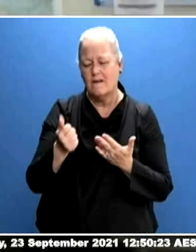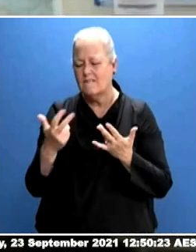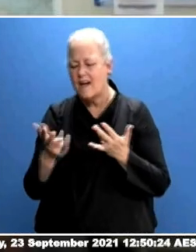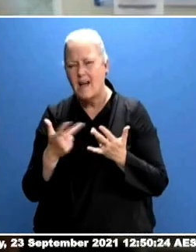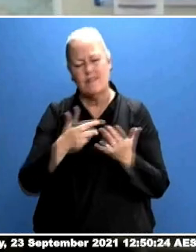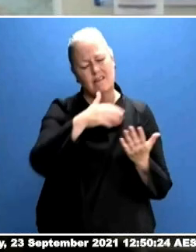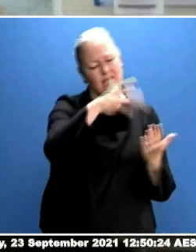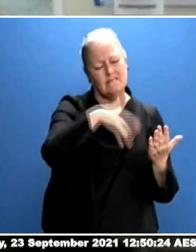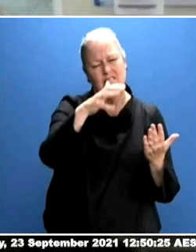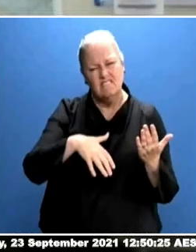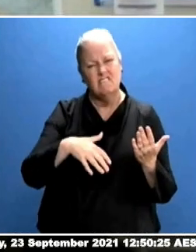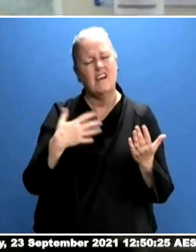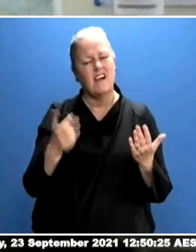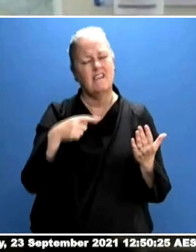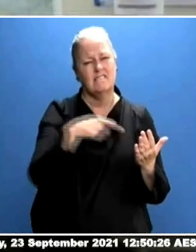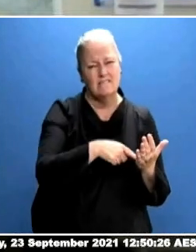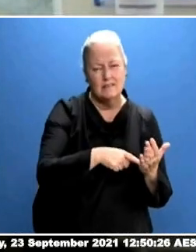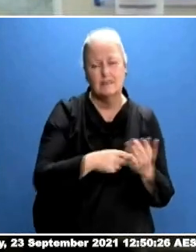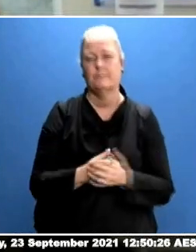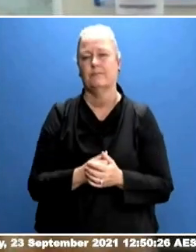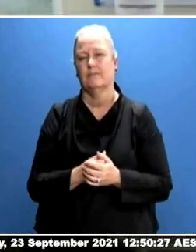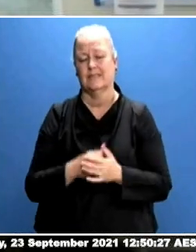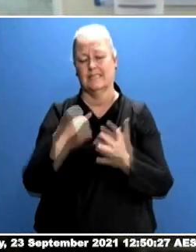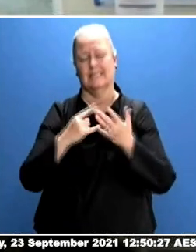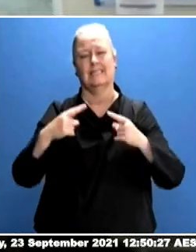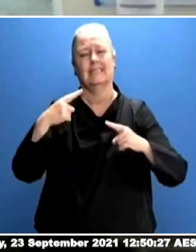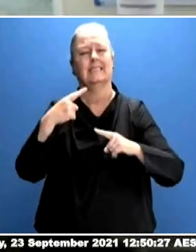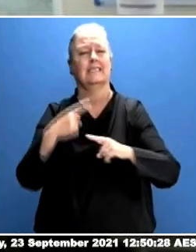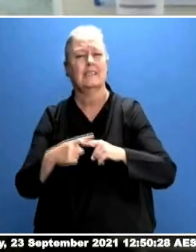The sexual abuse Royal Commission referred to Aboriginal culture.